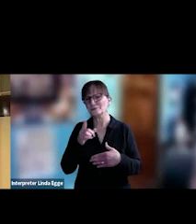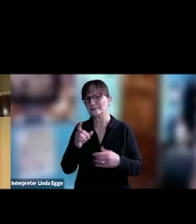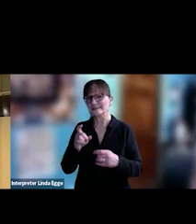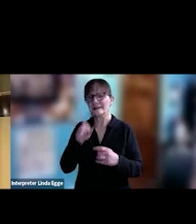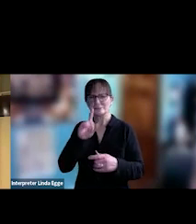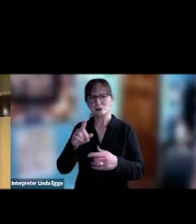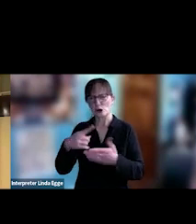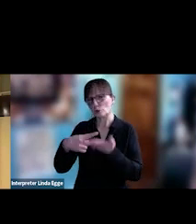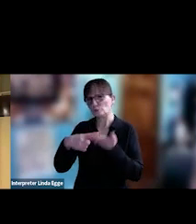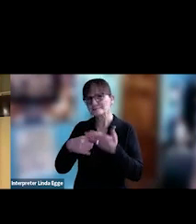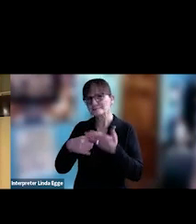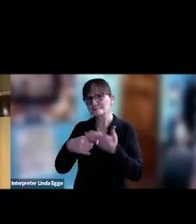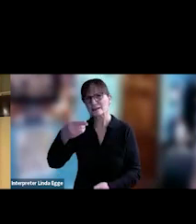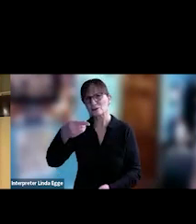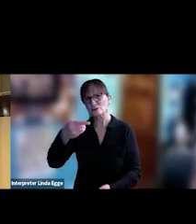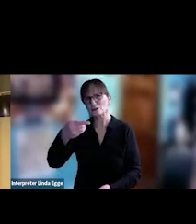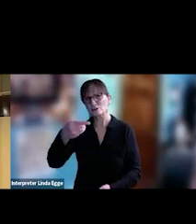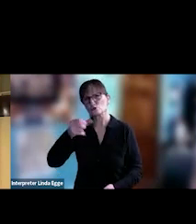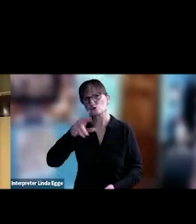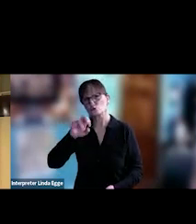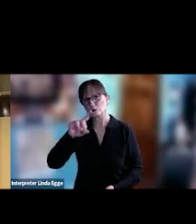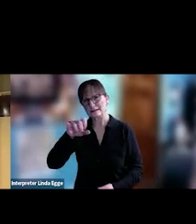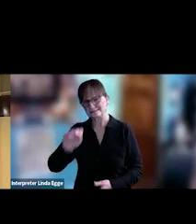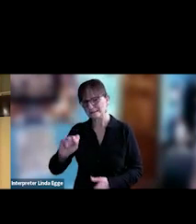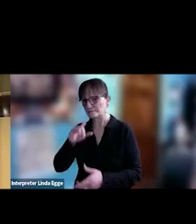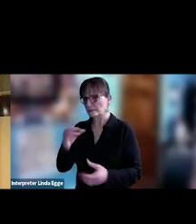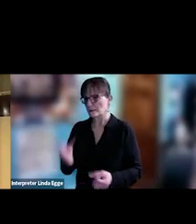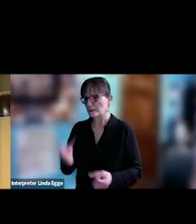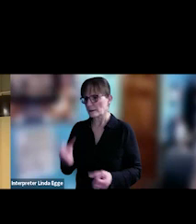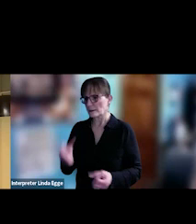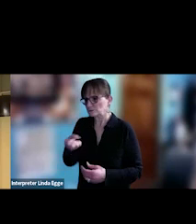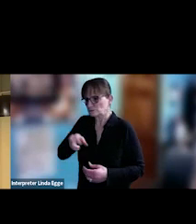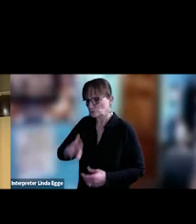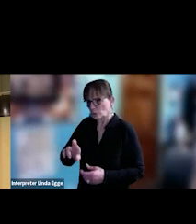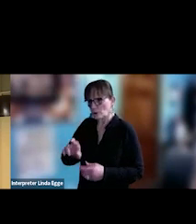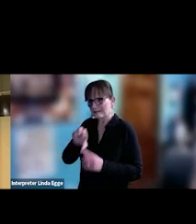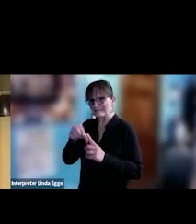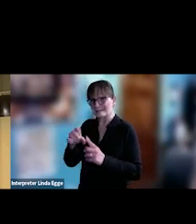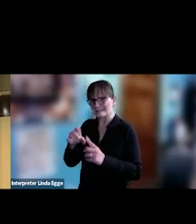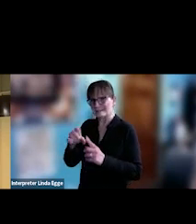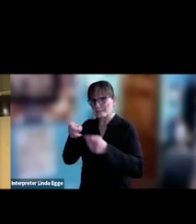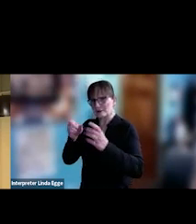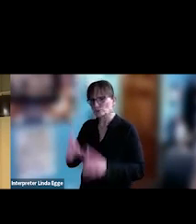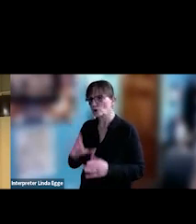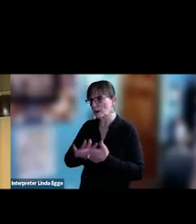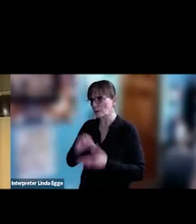and I think that many of the SOAR-trained case managers out there really do wanna learn more about that step five,